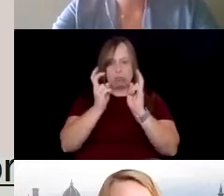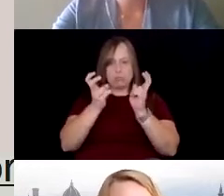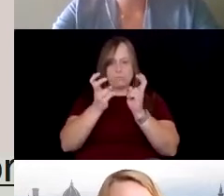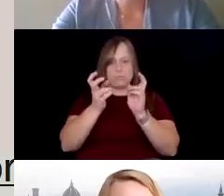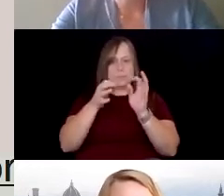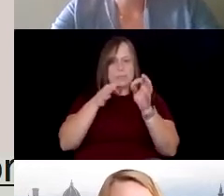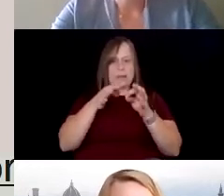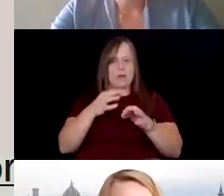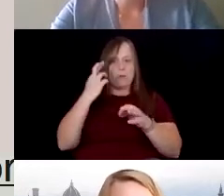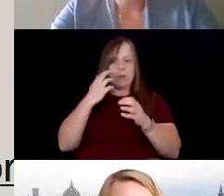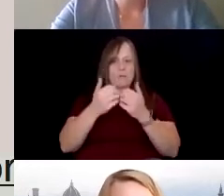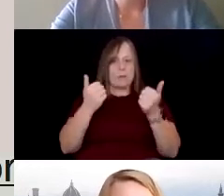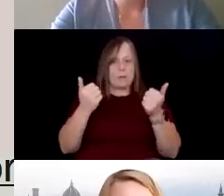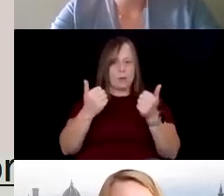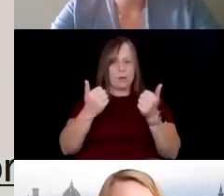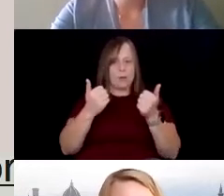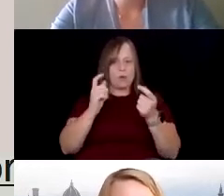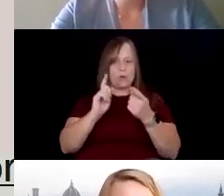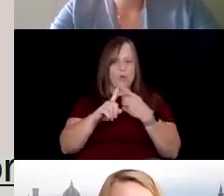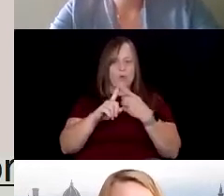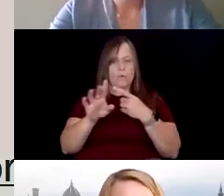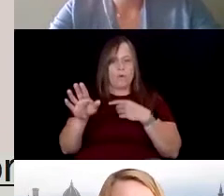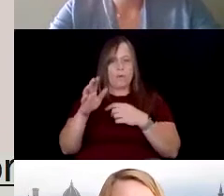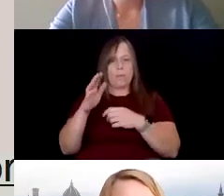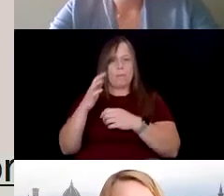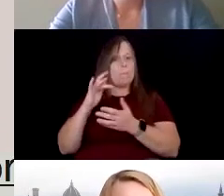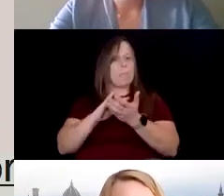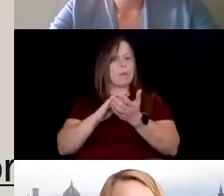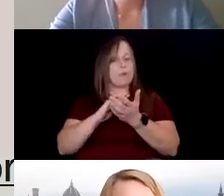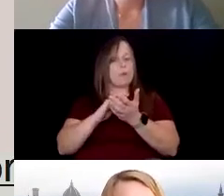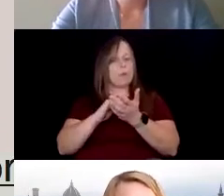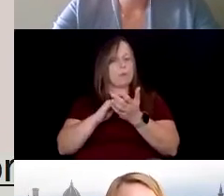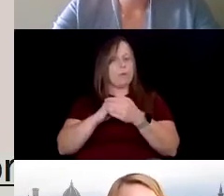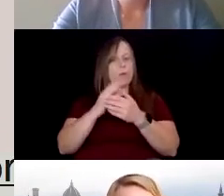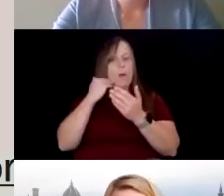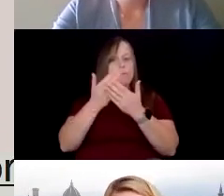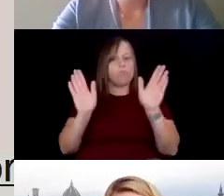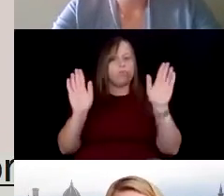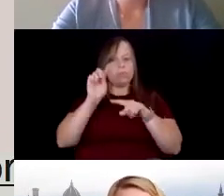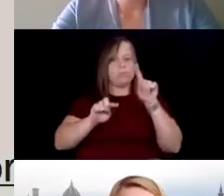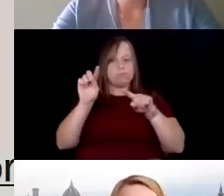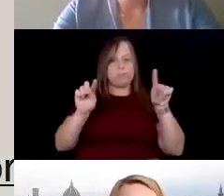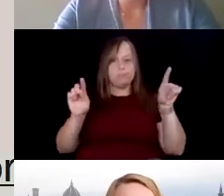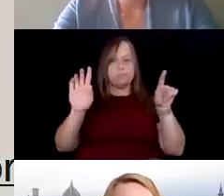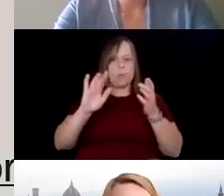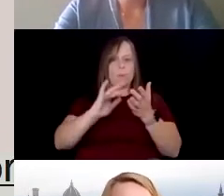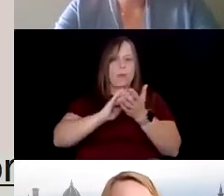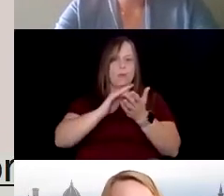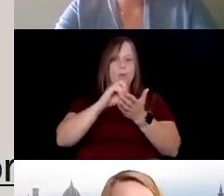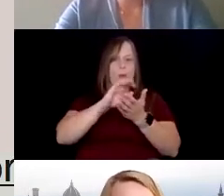for separation to or from medical retirement. And they can make a wide range of changes to your medical records.